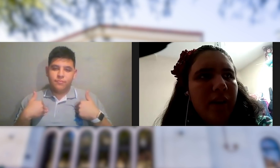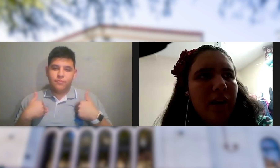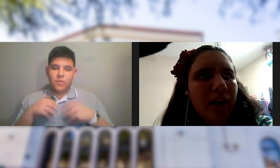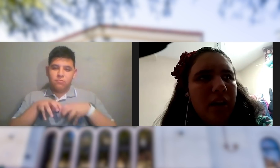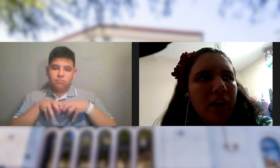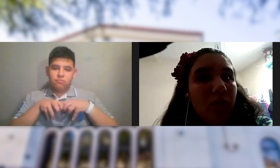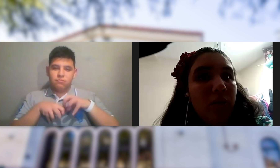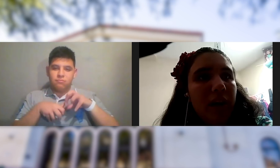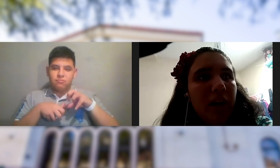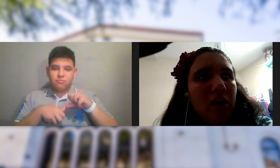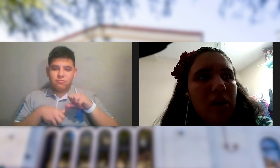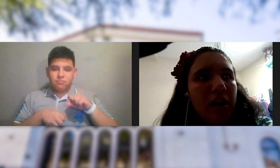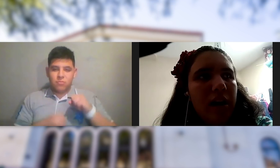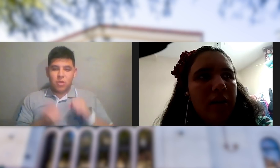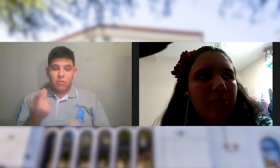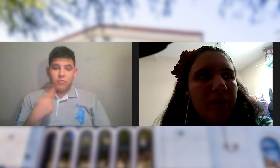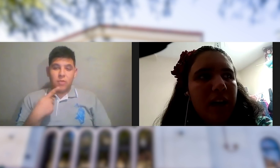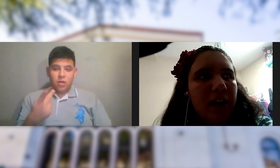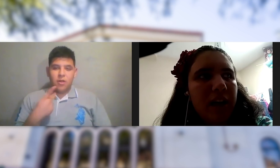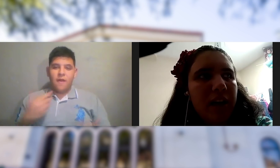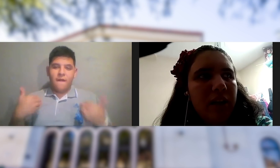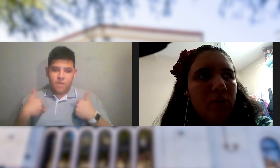WE ALL HAVE PAIN